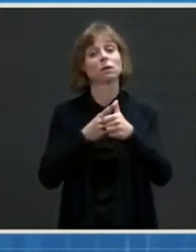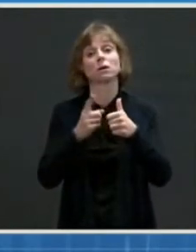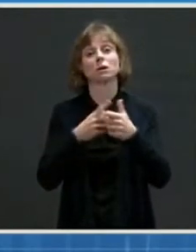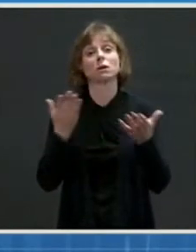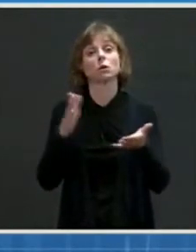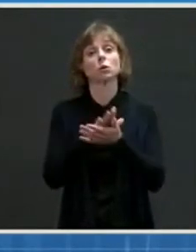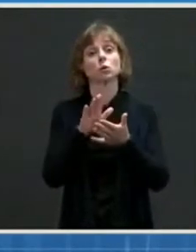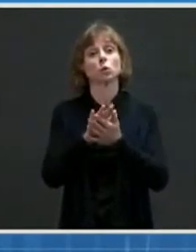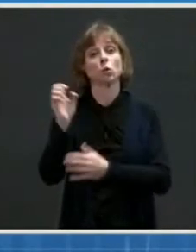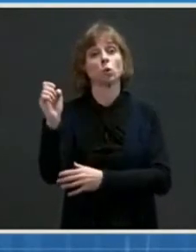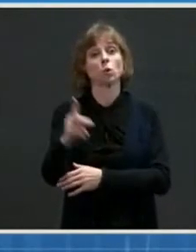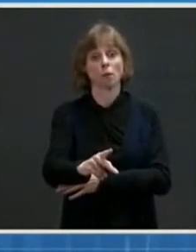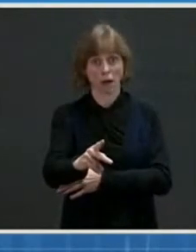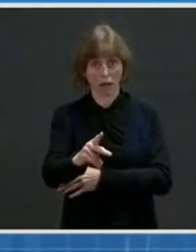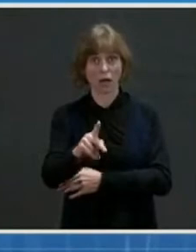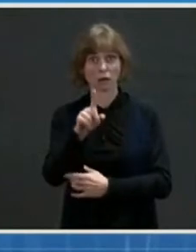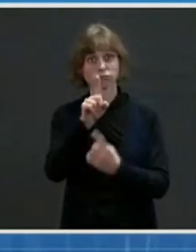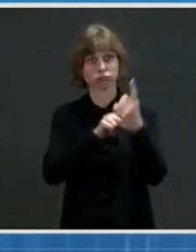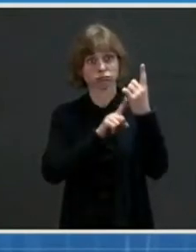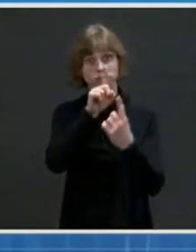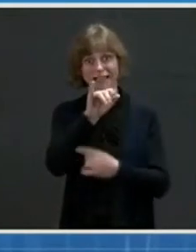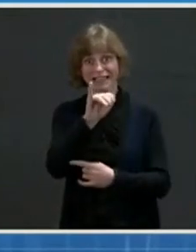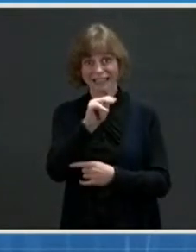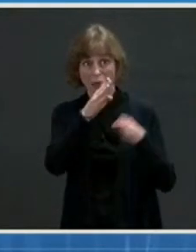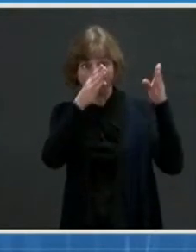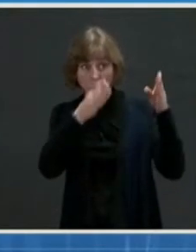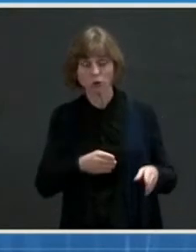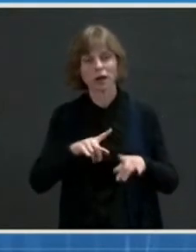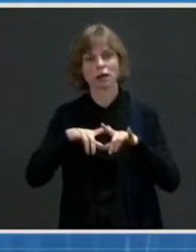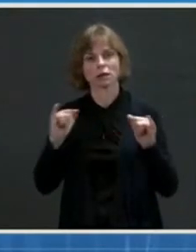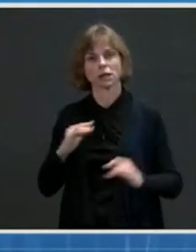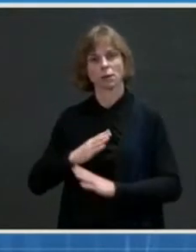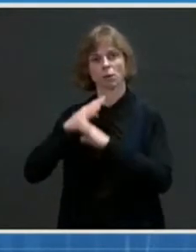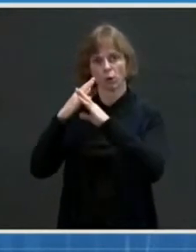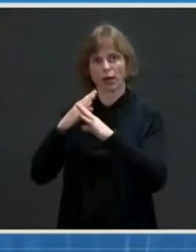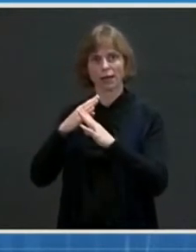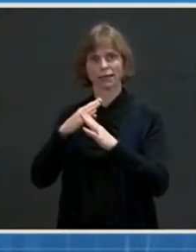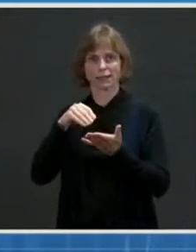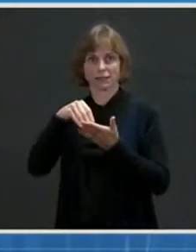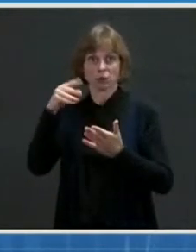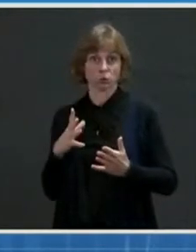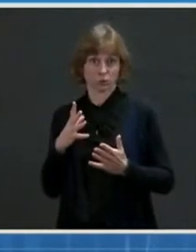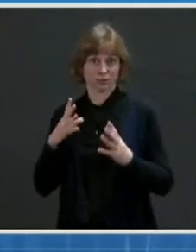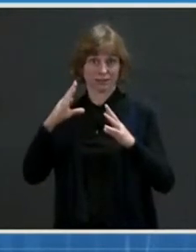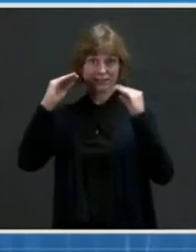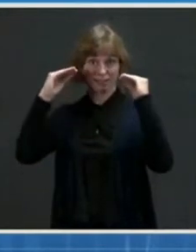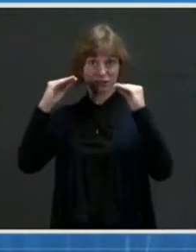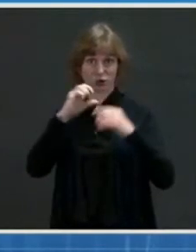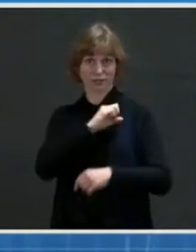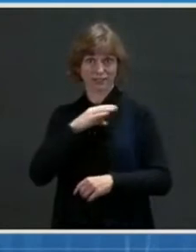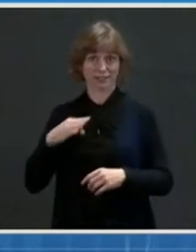IMPORTANT IS GETTING STUDENTS BACK TO IN-PERSON INSTRUCTION WHILE PROTECTING TEACHERS,